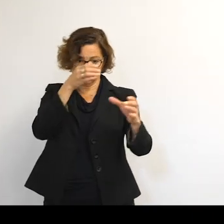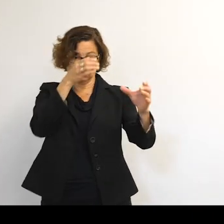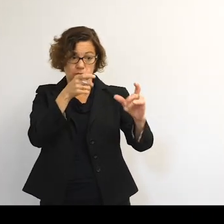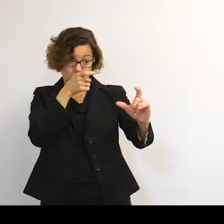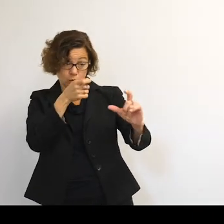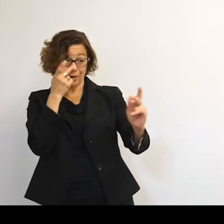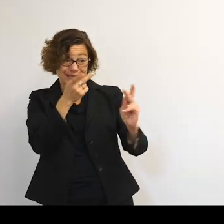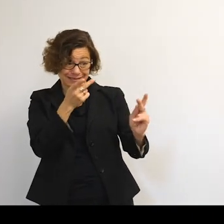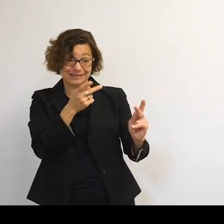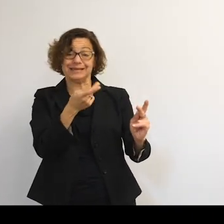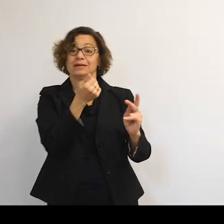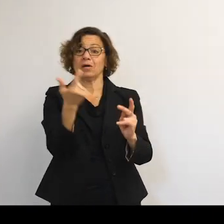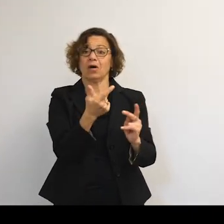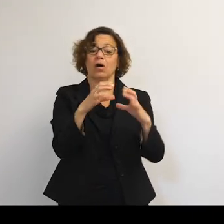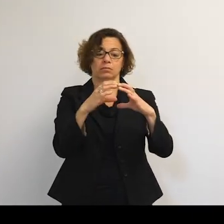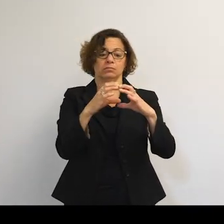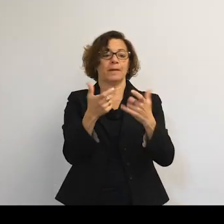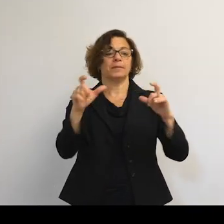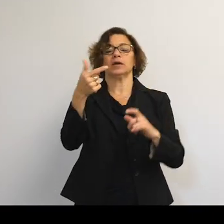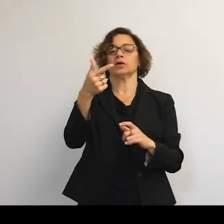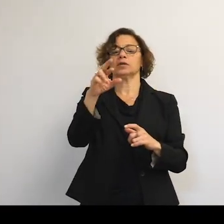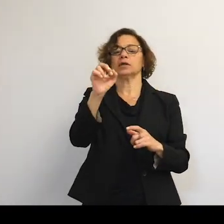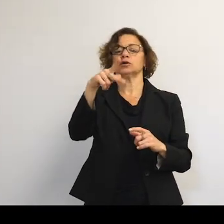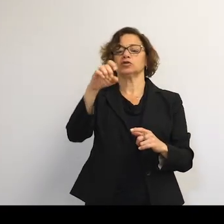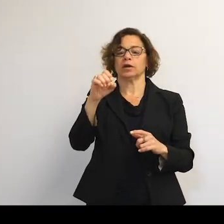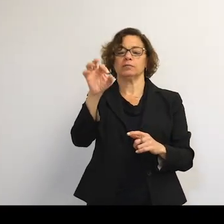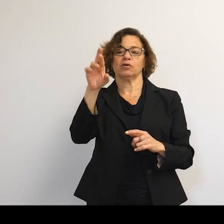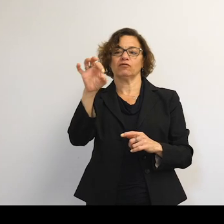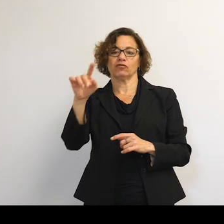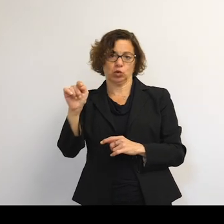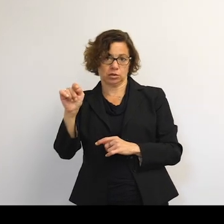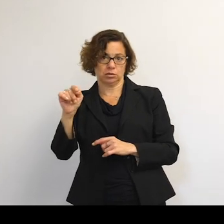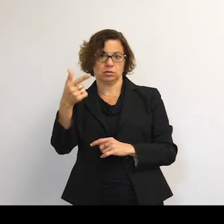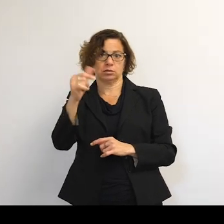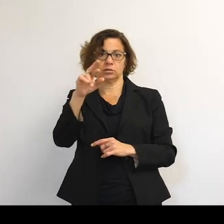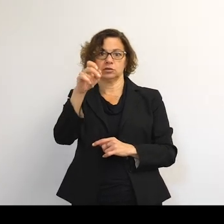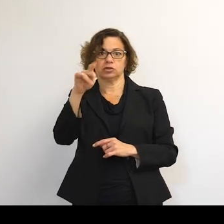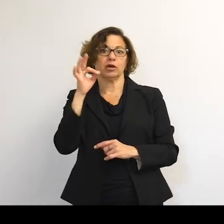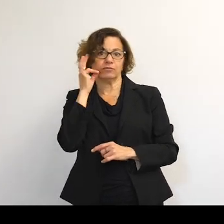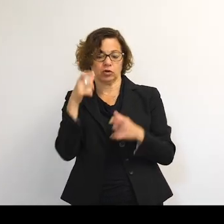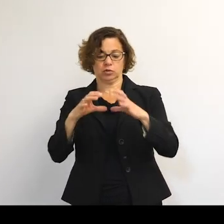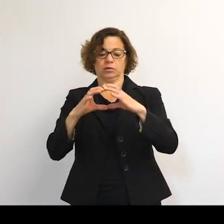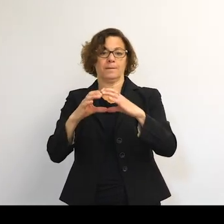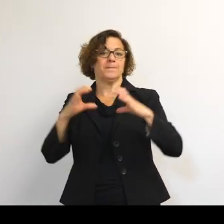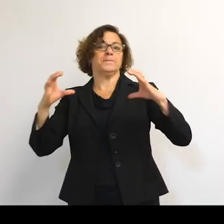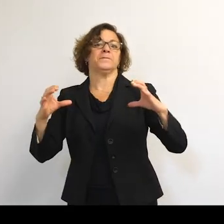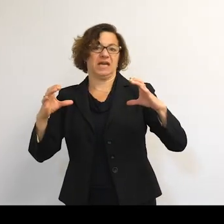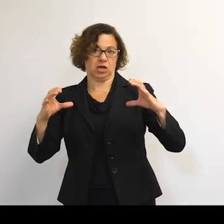So these are all objects bigger than about a grapefruit, OK? So I'm saying 800 objects. There were many, many more than 800,